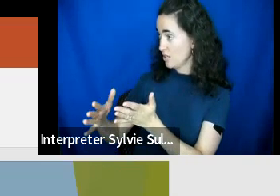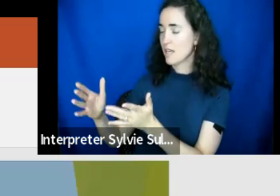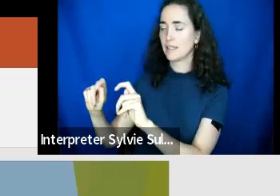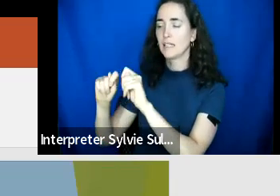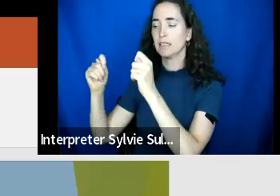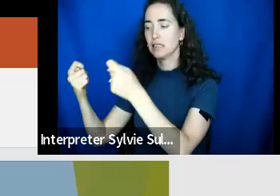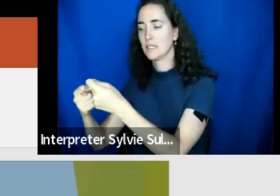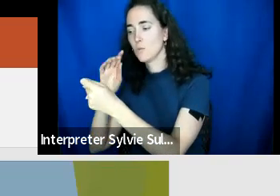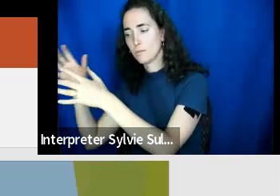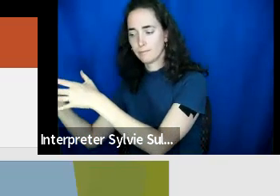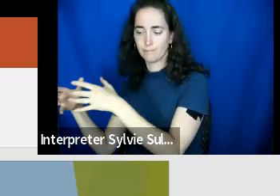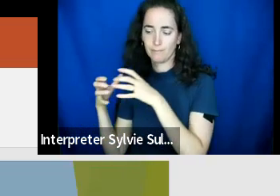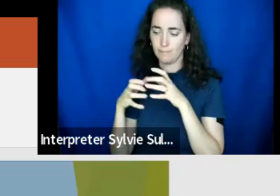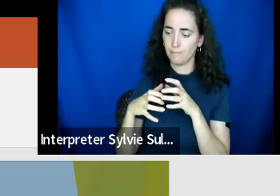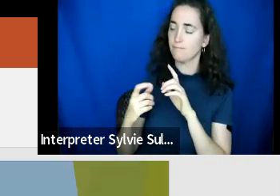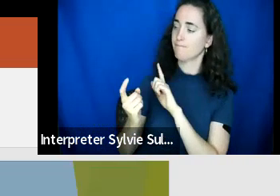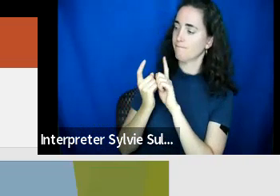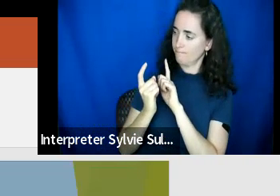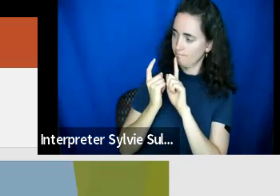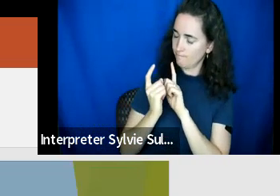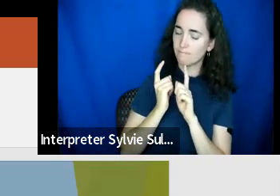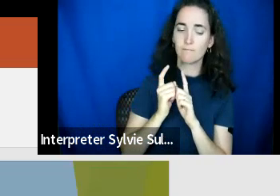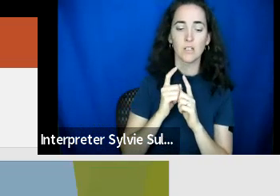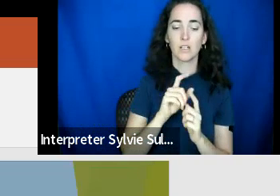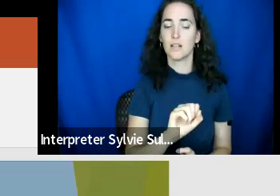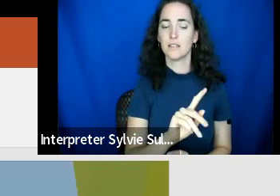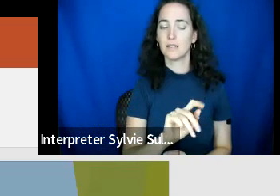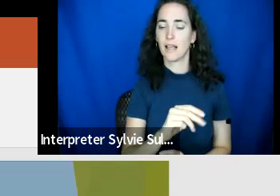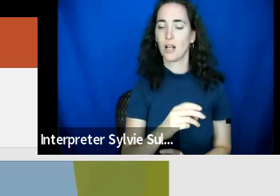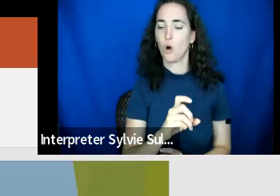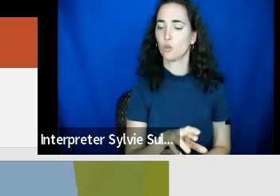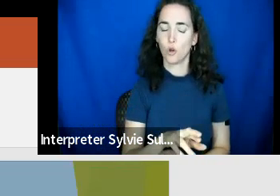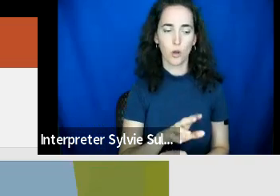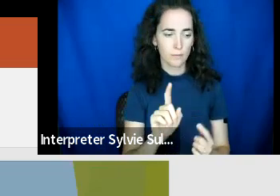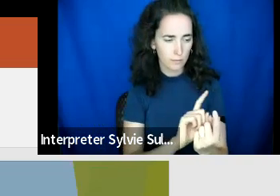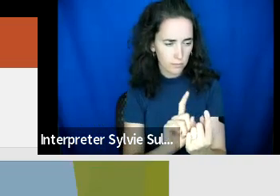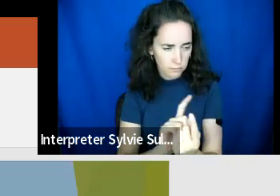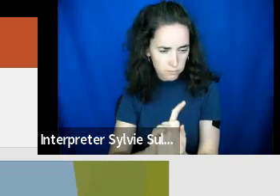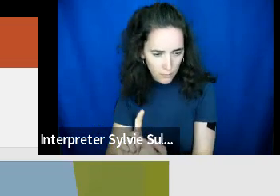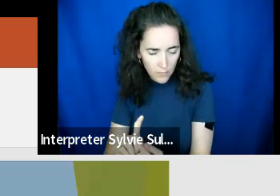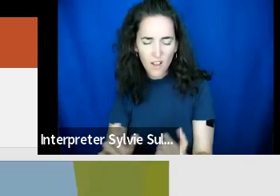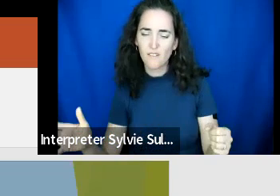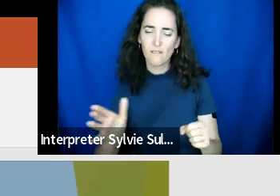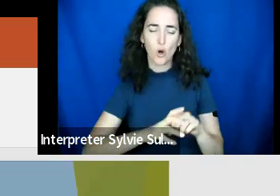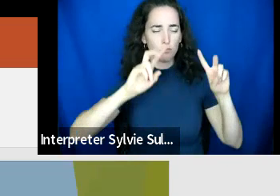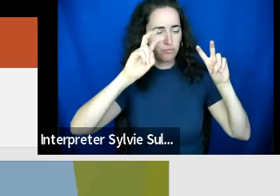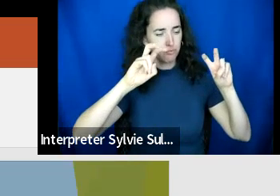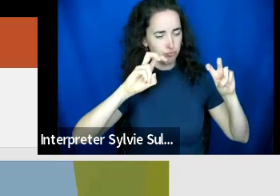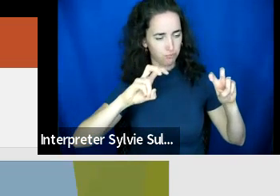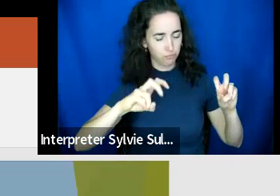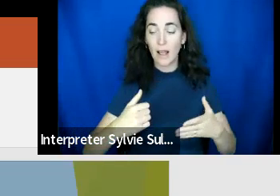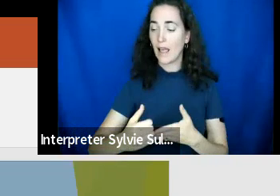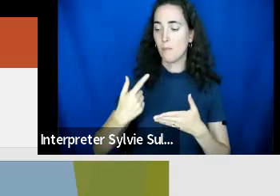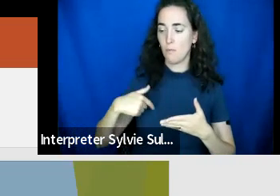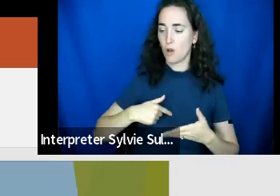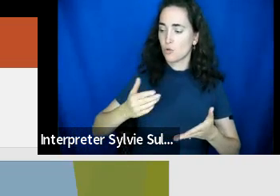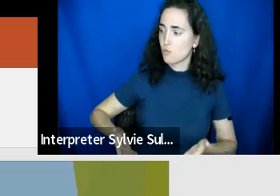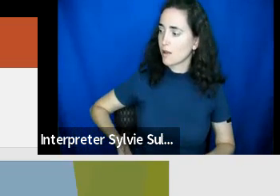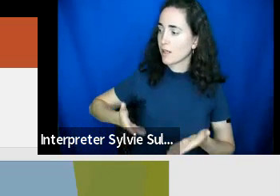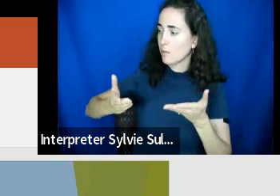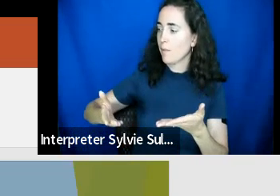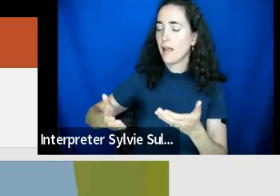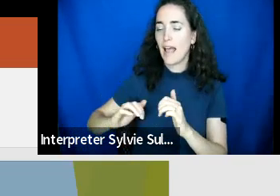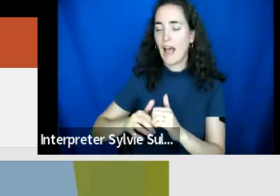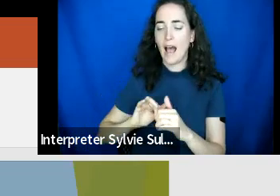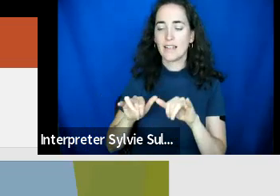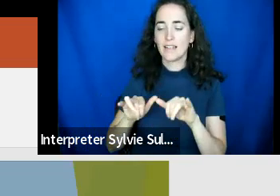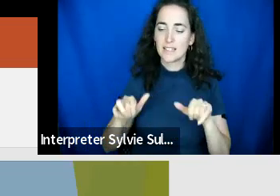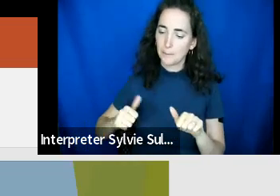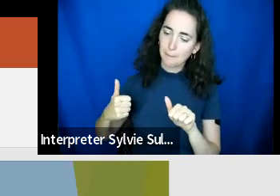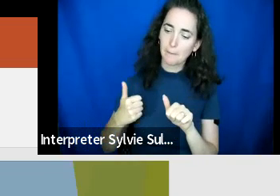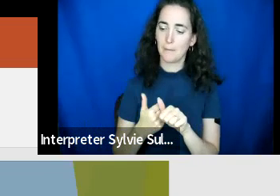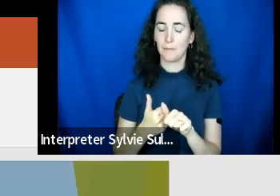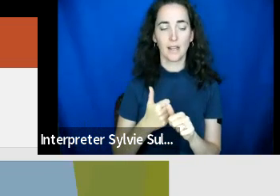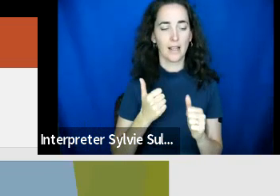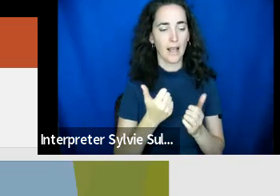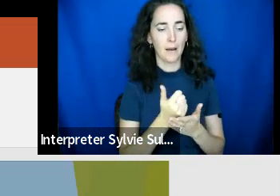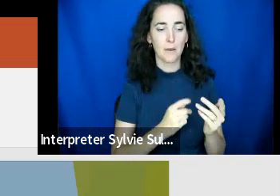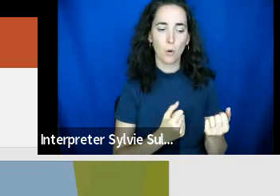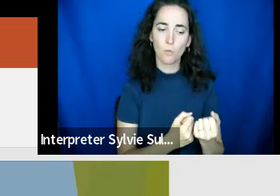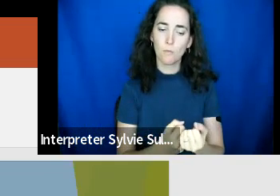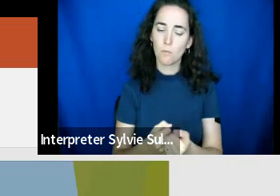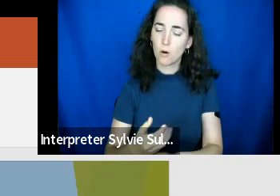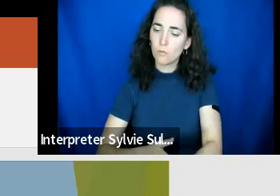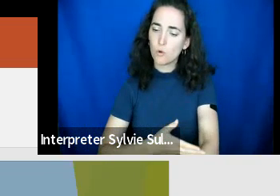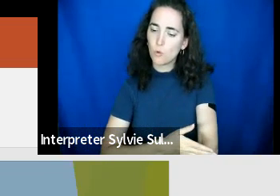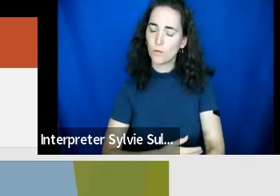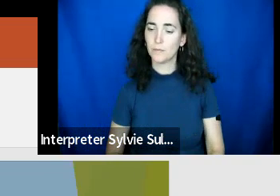They will engage with us, engage with stakeholders, do a blown assessment, and then help us make recommendations for how we might update our system to be able to better support those persons.